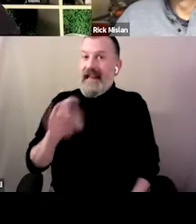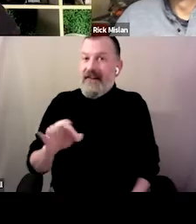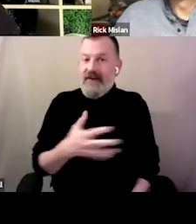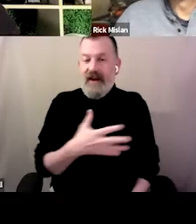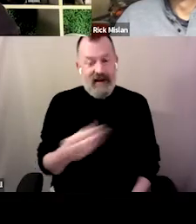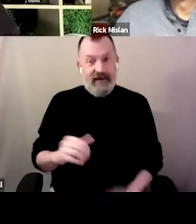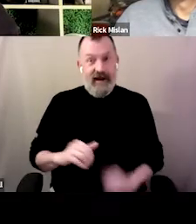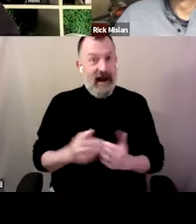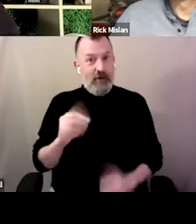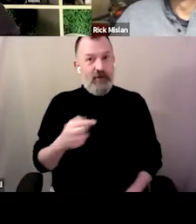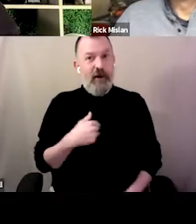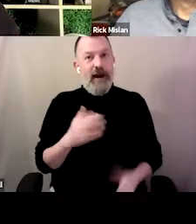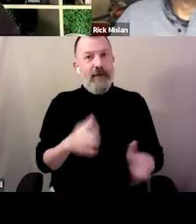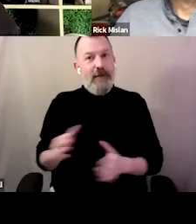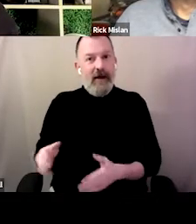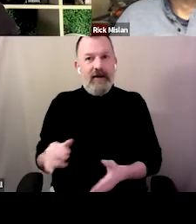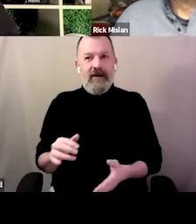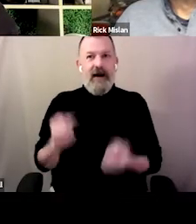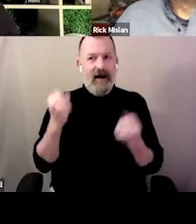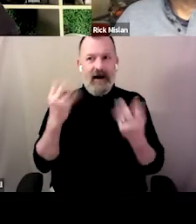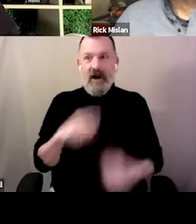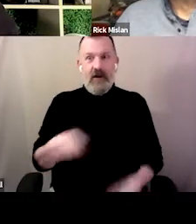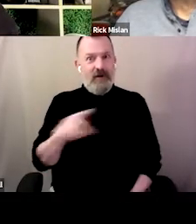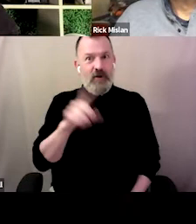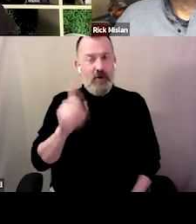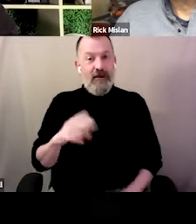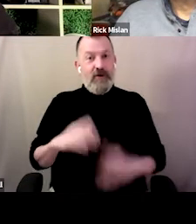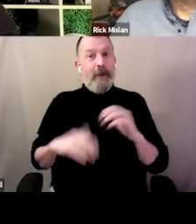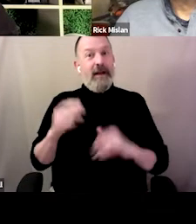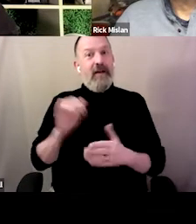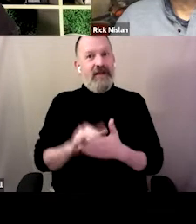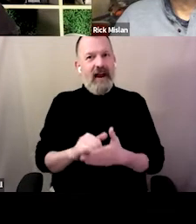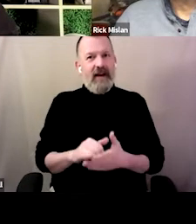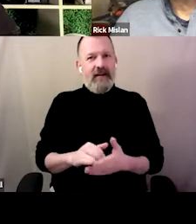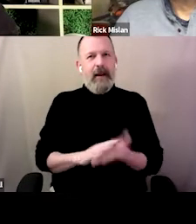for that. And that's a lot of what all of you have to build is that inquisitive brain is a